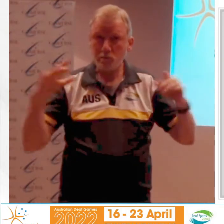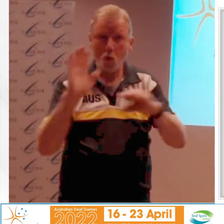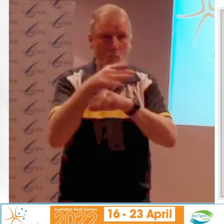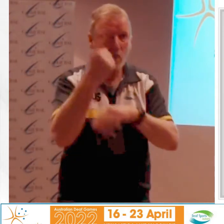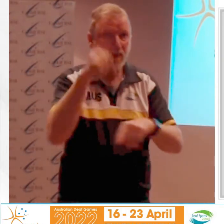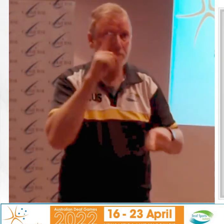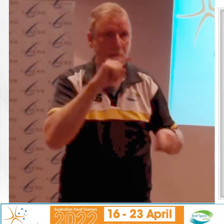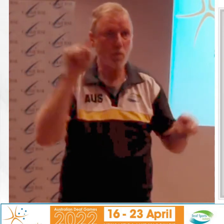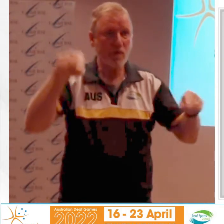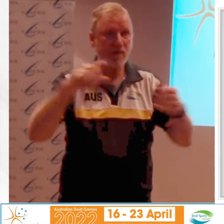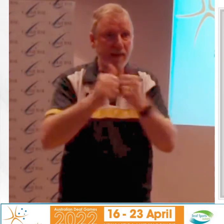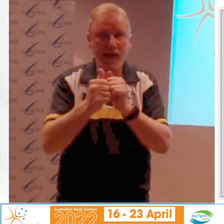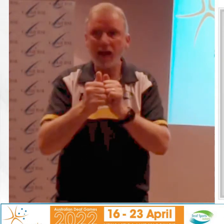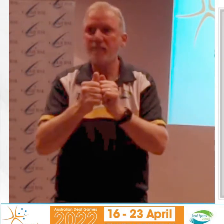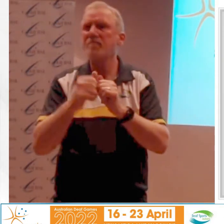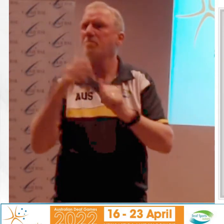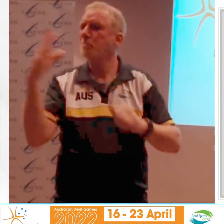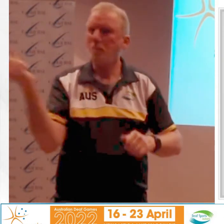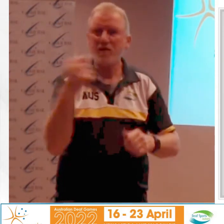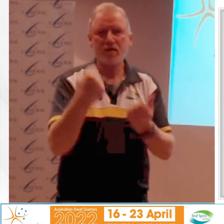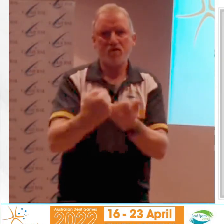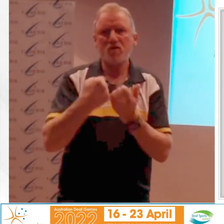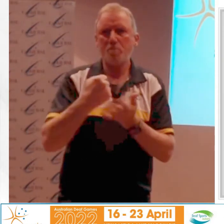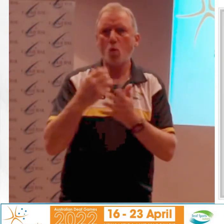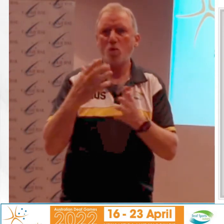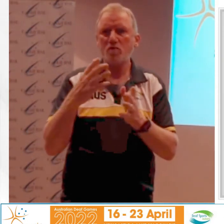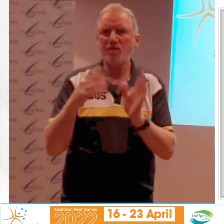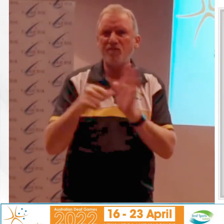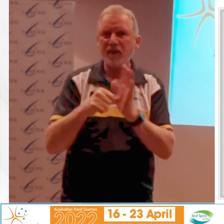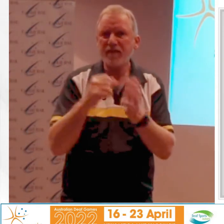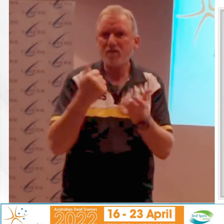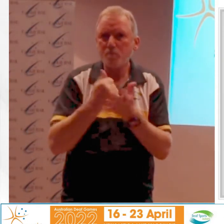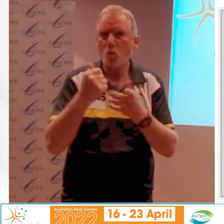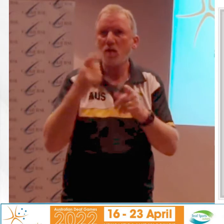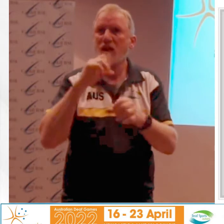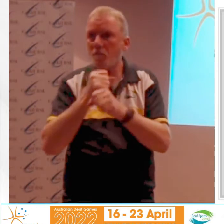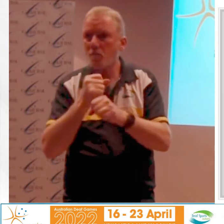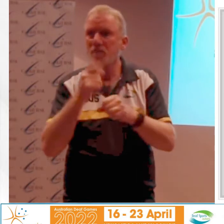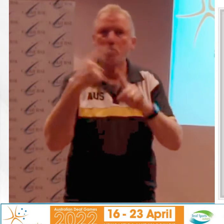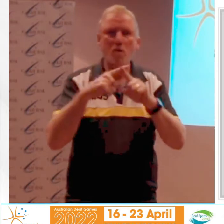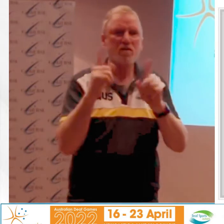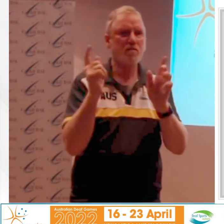we have all this support we're expecting over 1000 people to come into the area for Australian